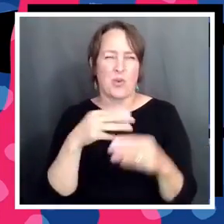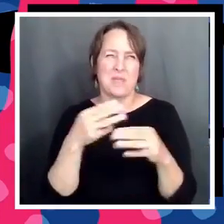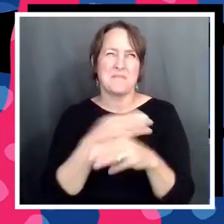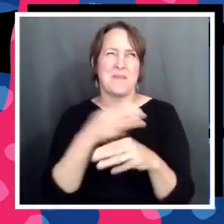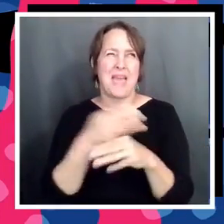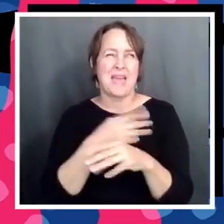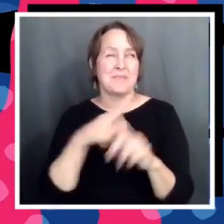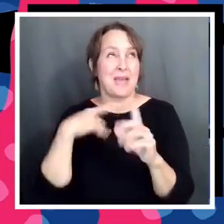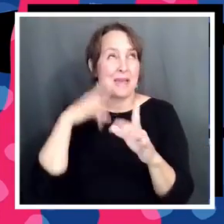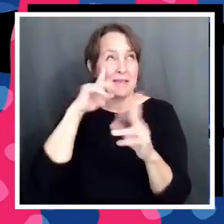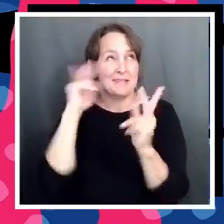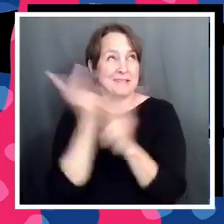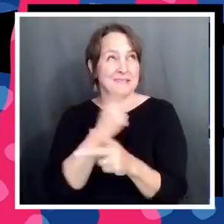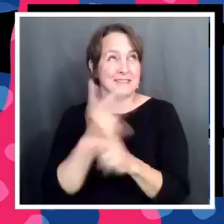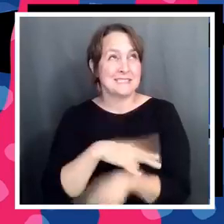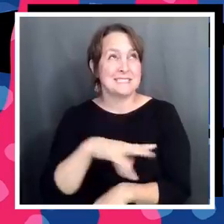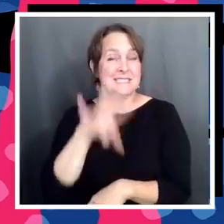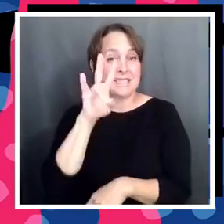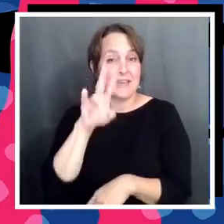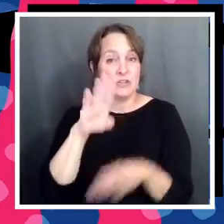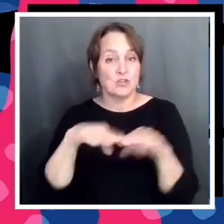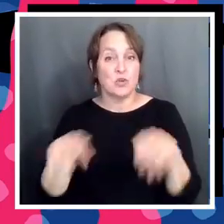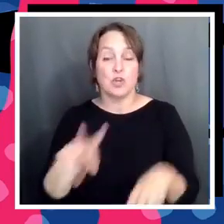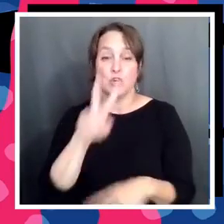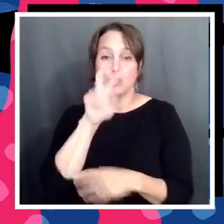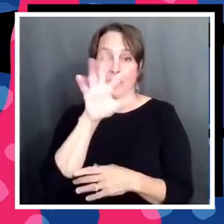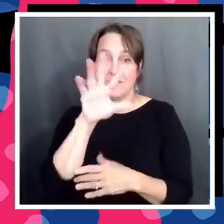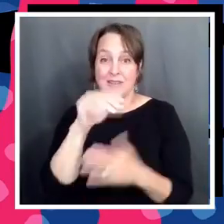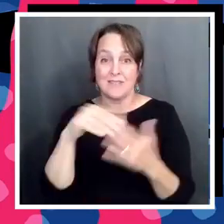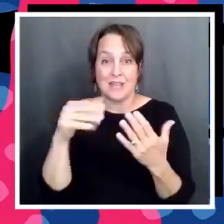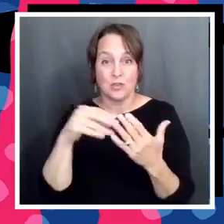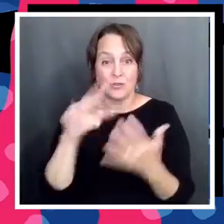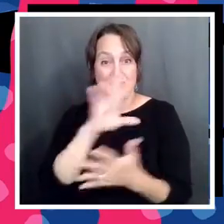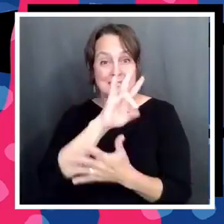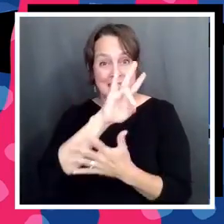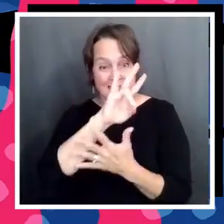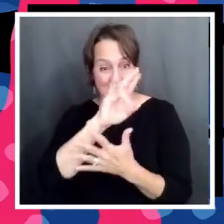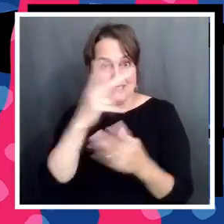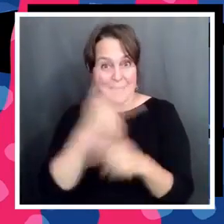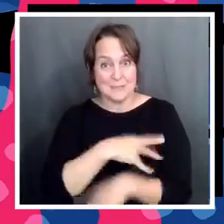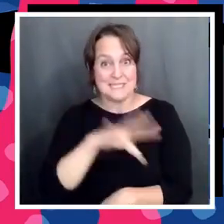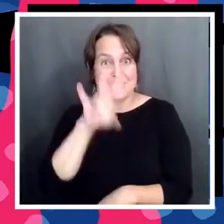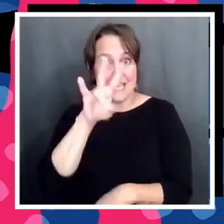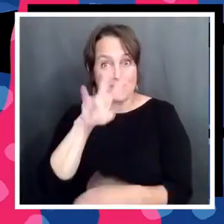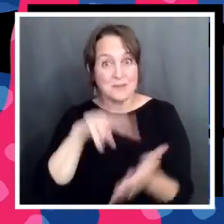FAMILIES HOW MUCH EVERY SINGLE